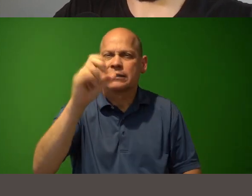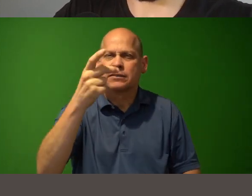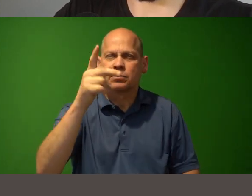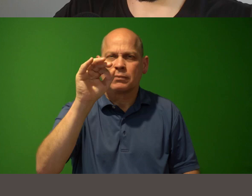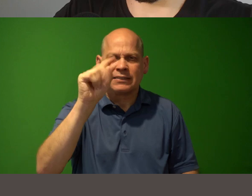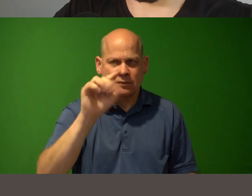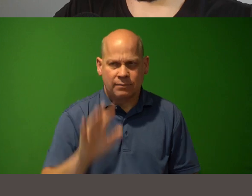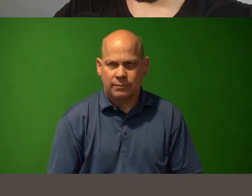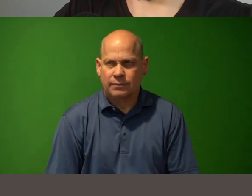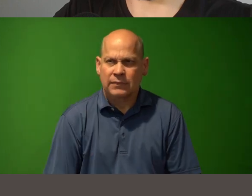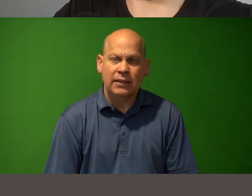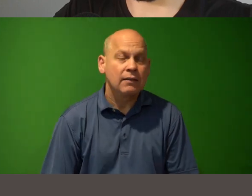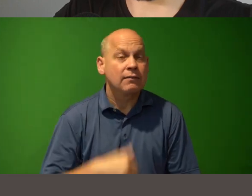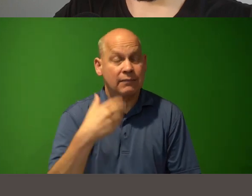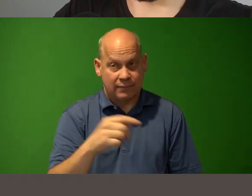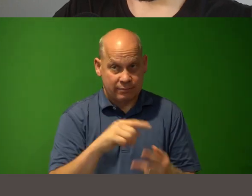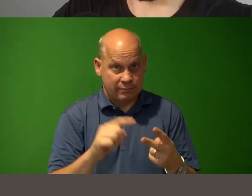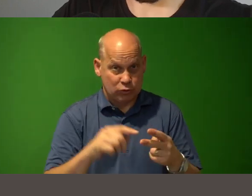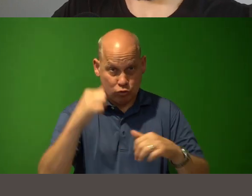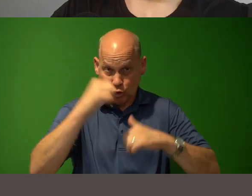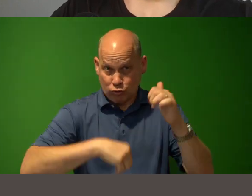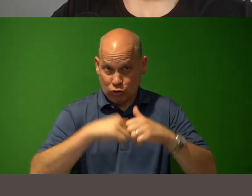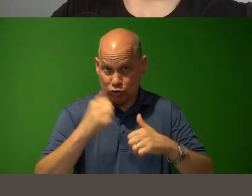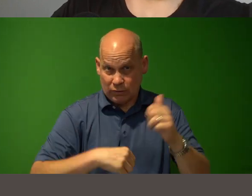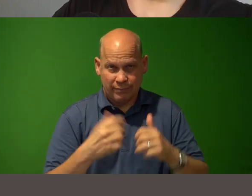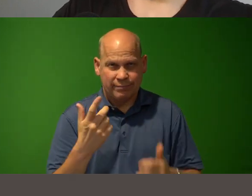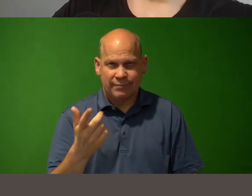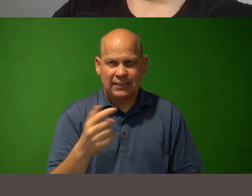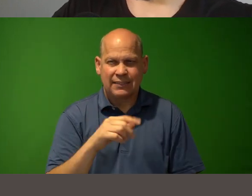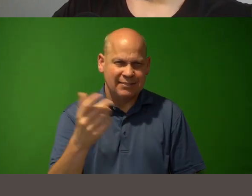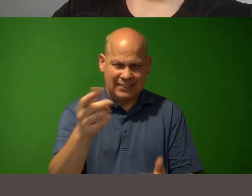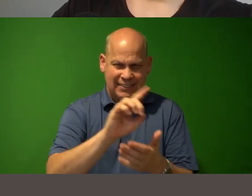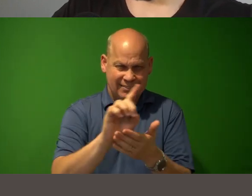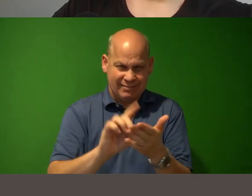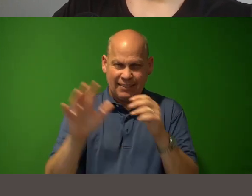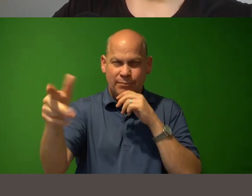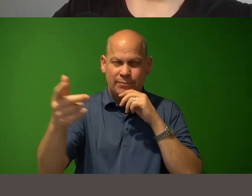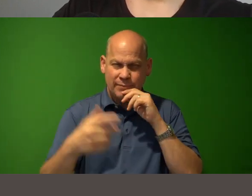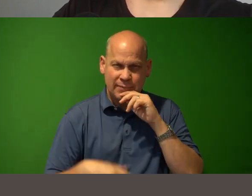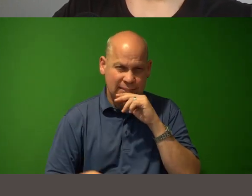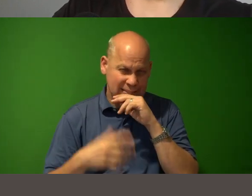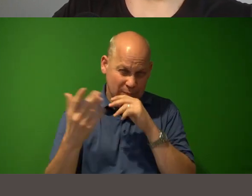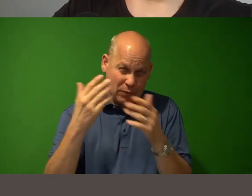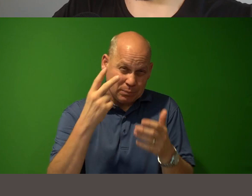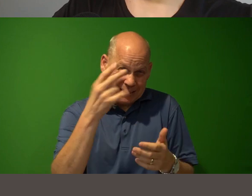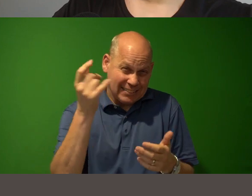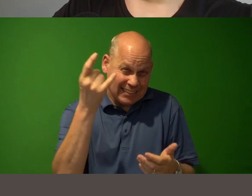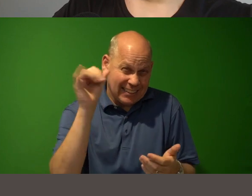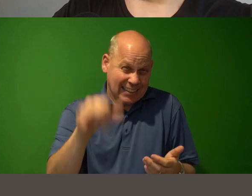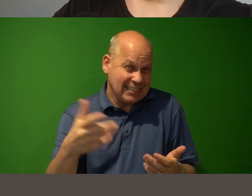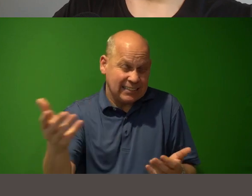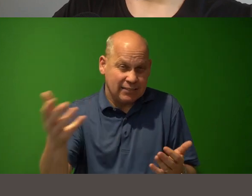Okay, next is structure. And this little diagram here, we've probably seen something like this.